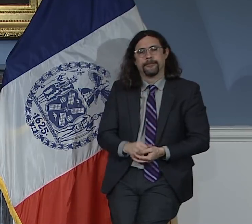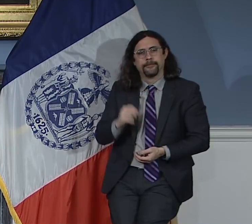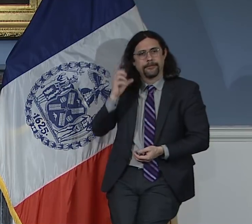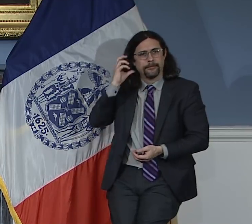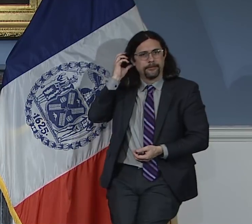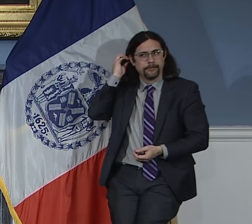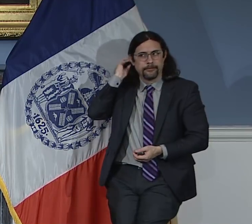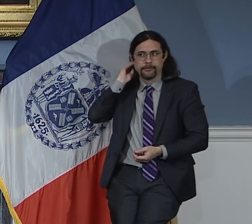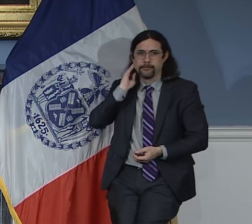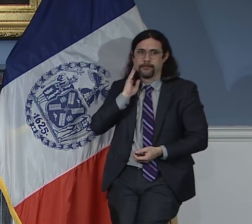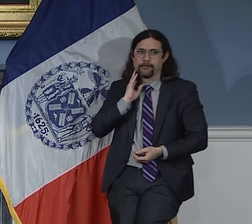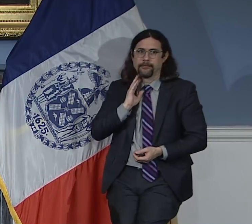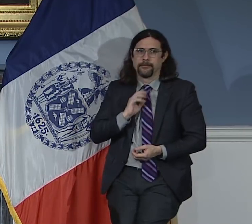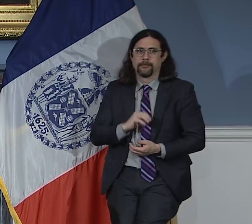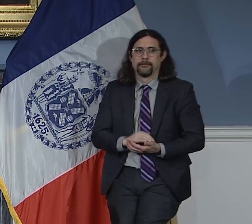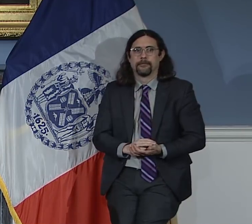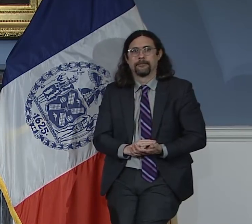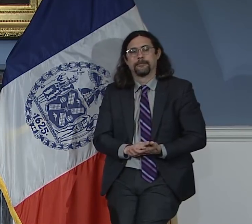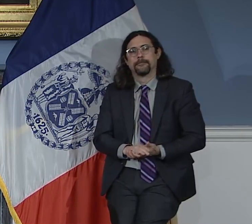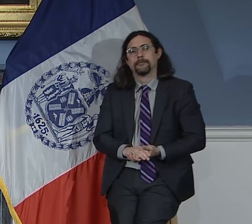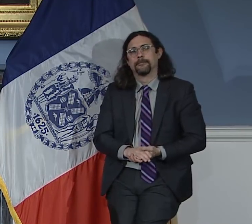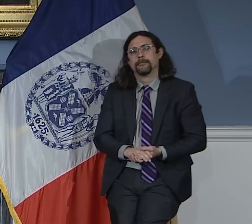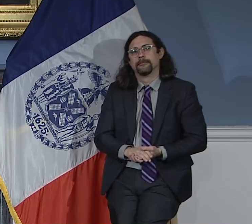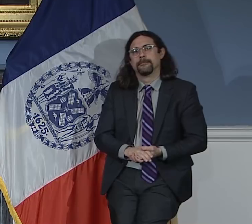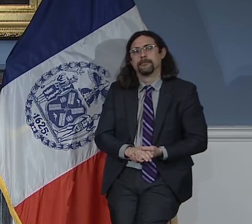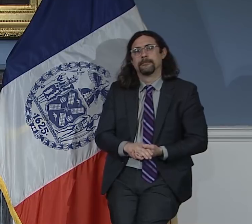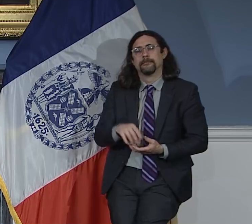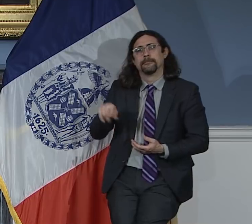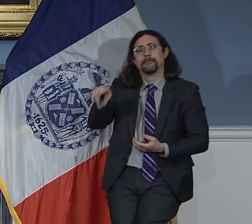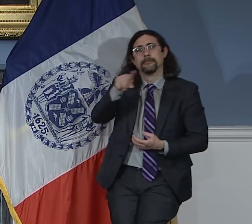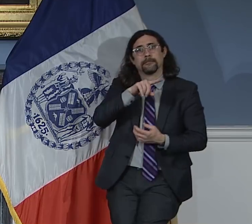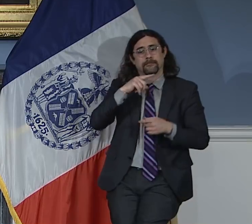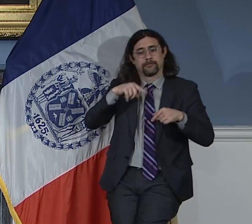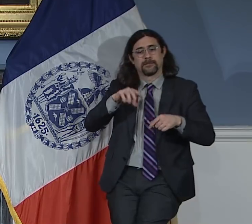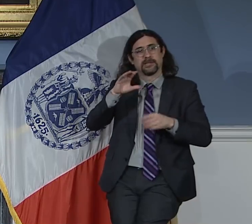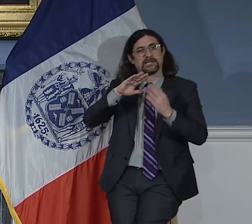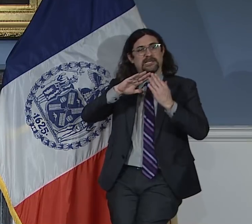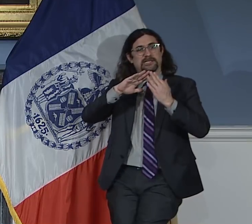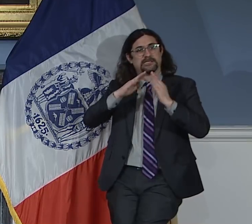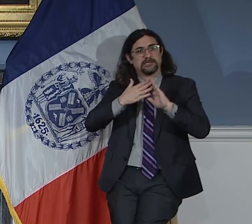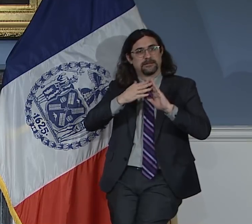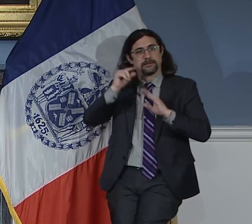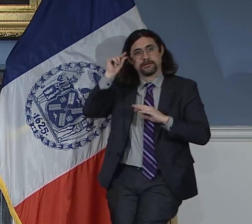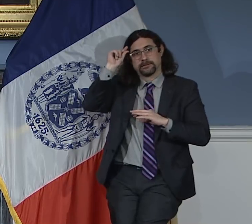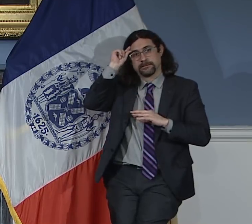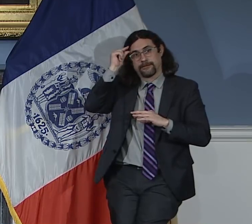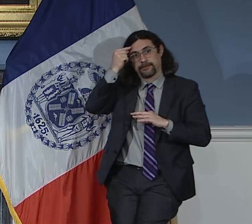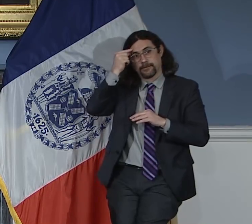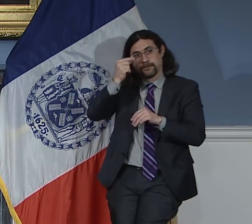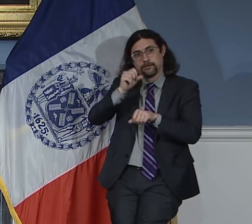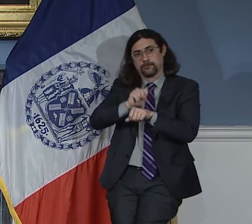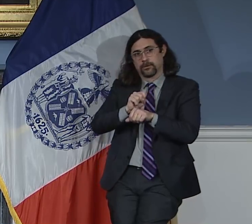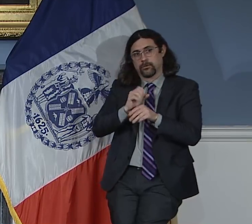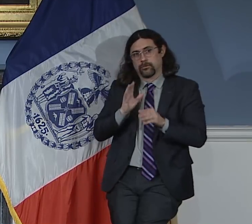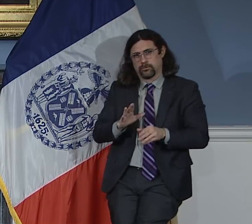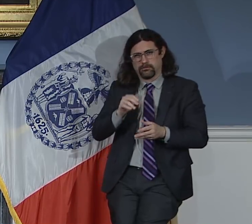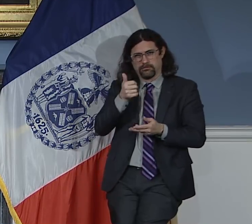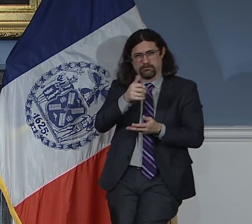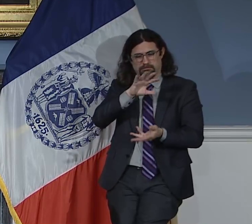NEEDS TO BE HOME WHO CAN BE HOME. AS TO THE CITY WORK FORCE, WHICH